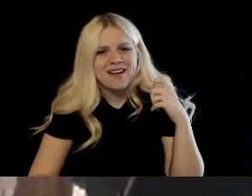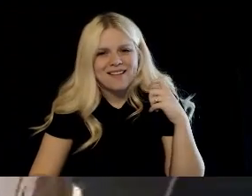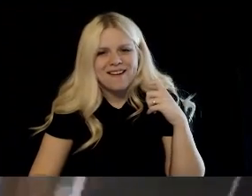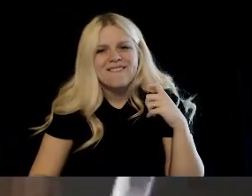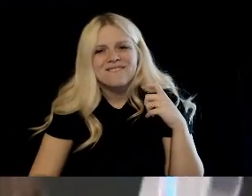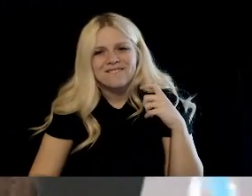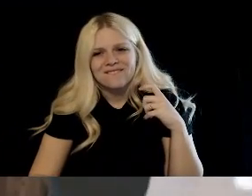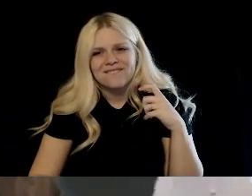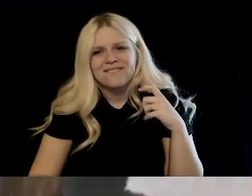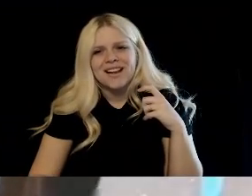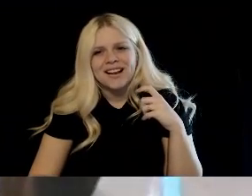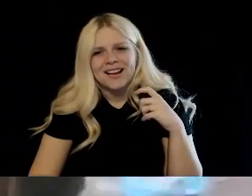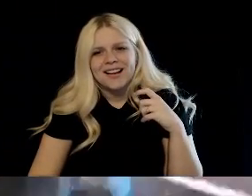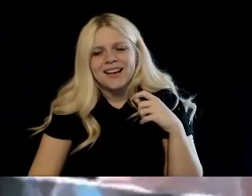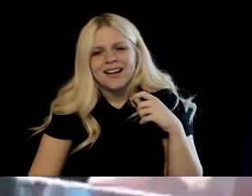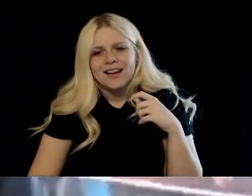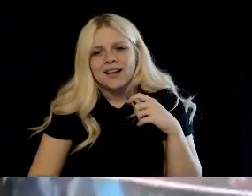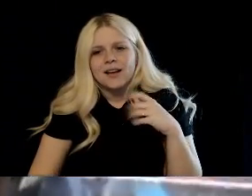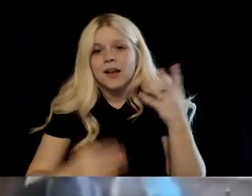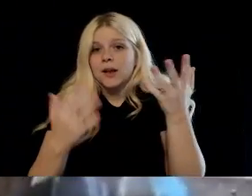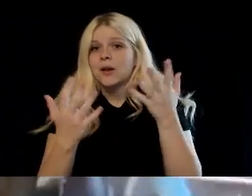feature the animal artwork, because it's a great way for you to support the zoo